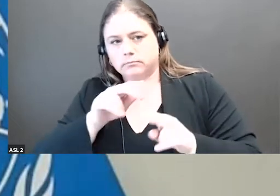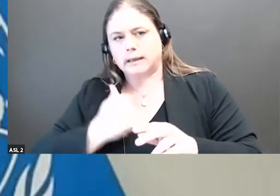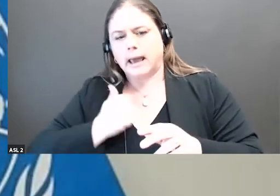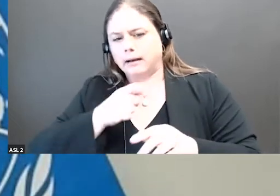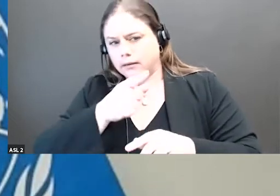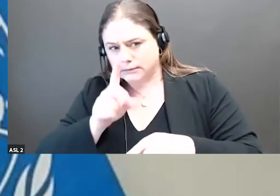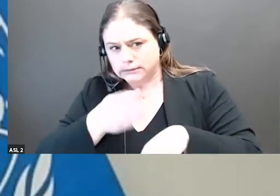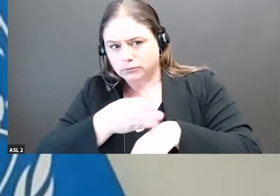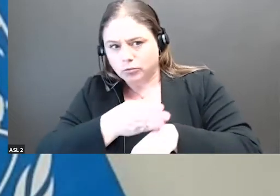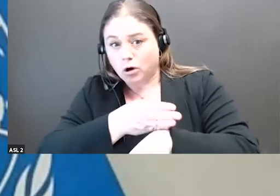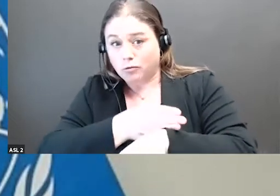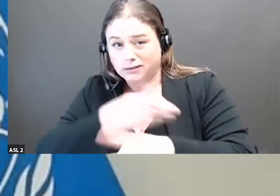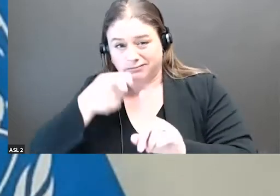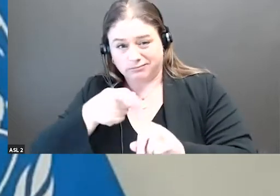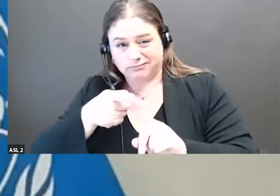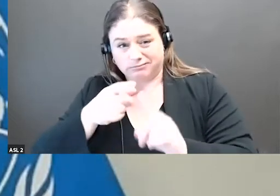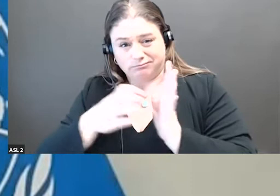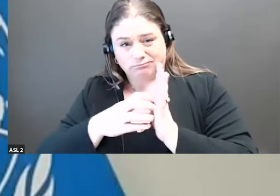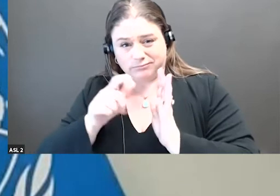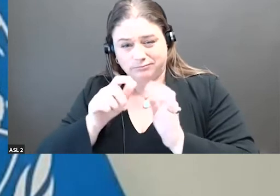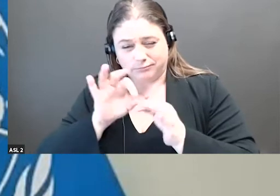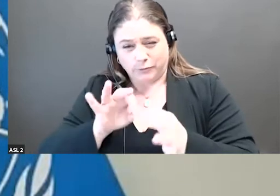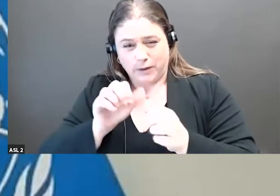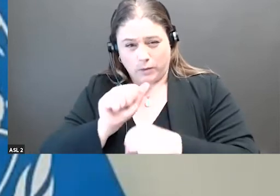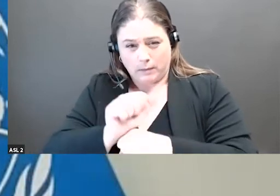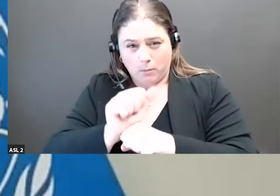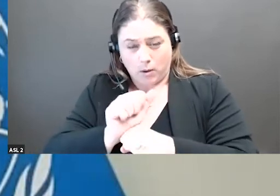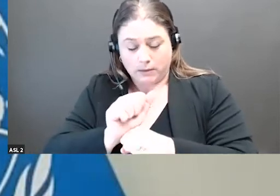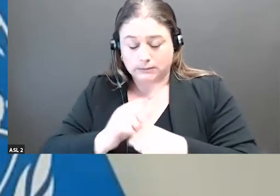In the review that took place with input from civil society organizations,